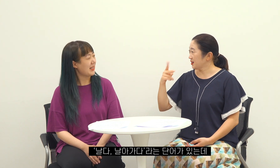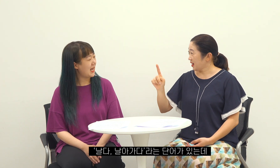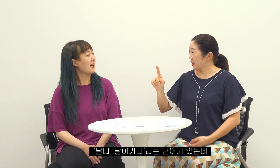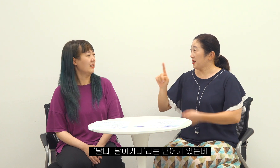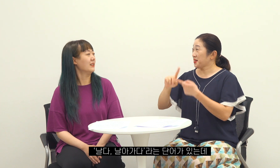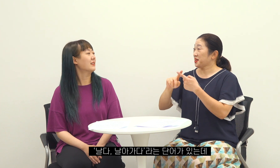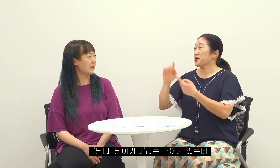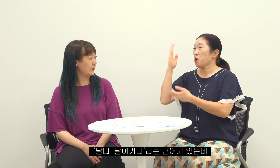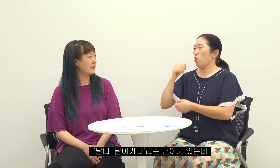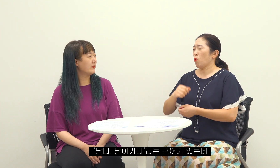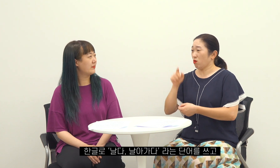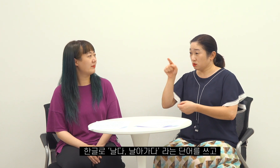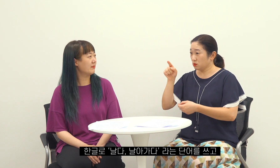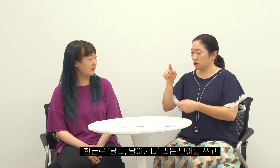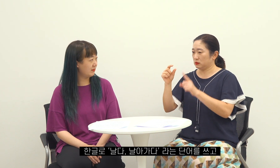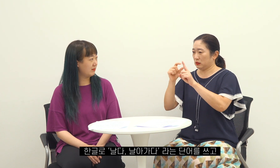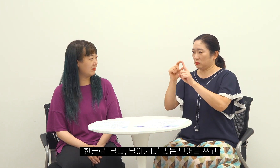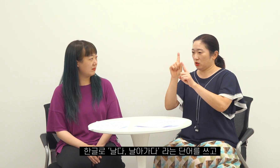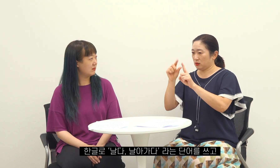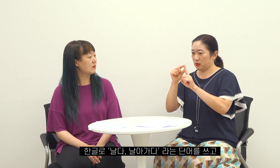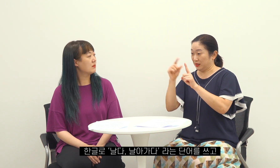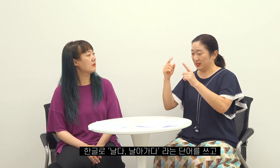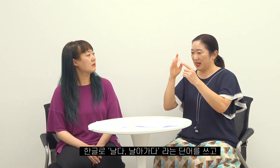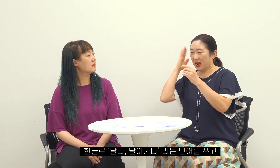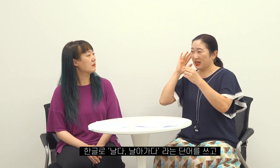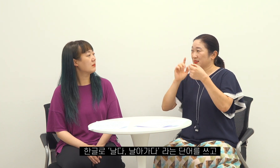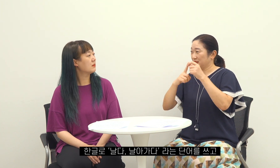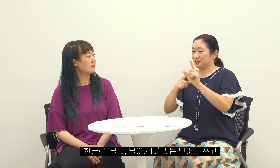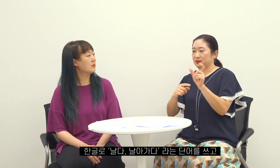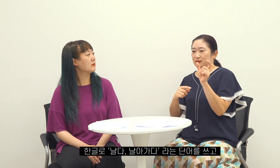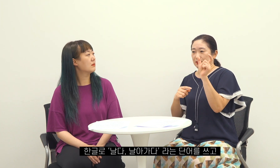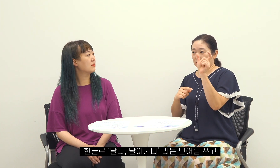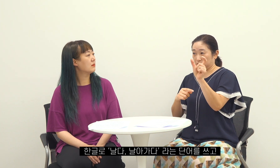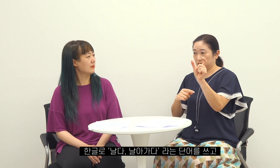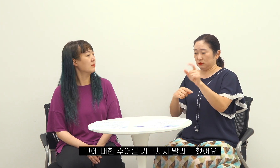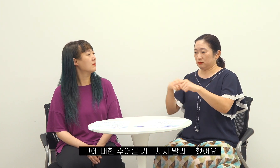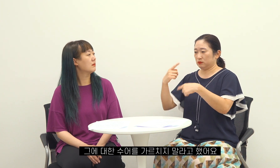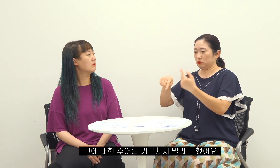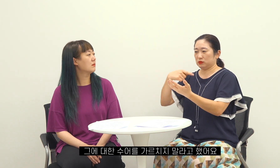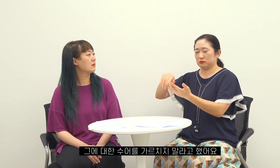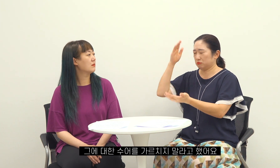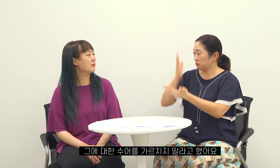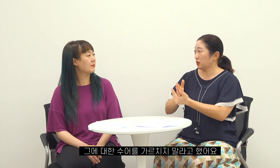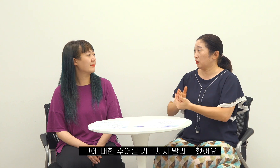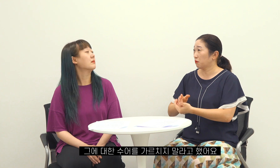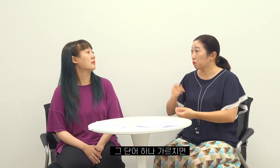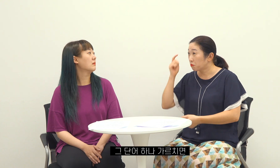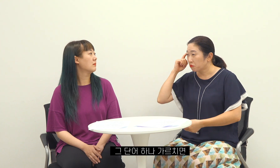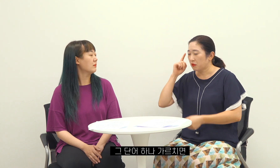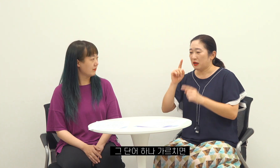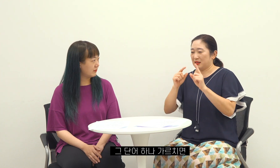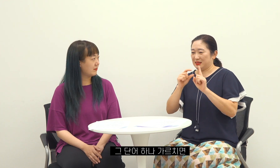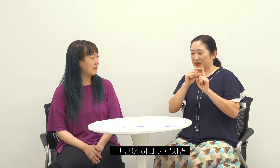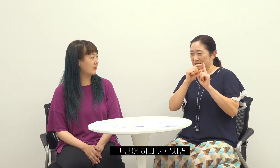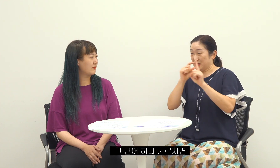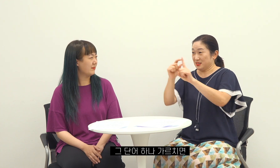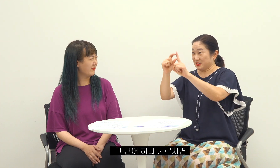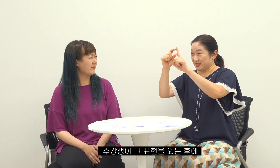and he told me not to use the word ‘fly, fly’ in Korean and not teach sign language for it. They say that if you teach one word, the students will memorize